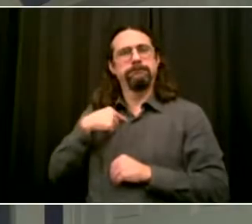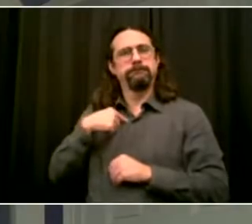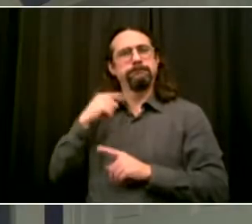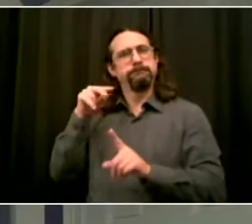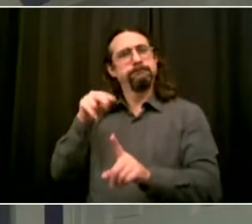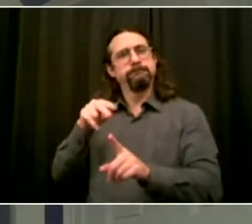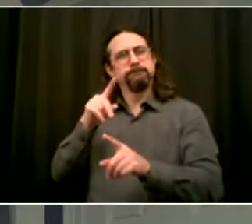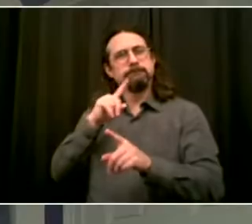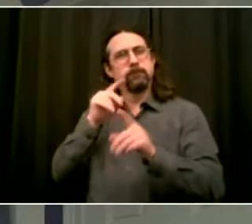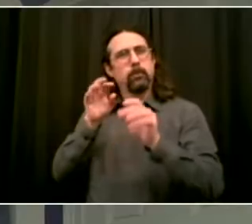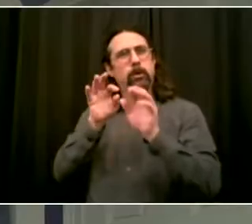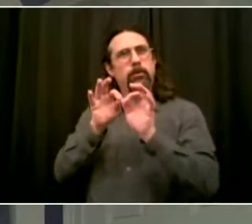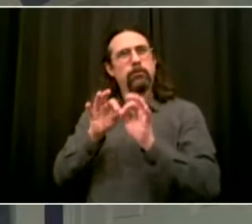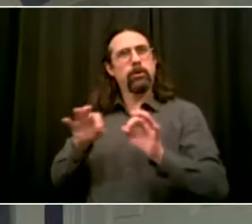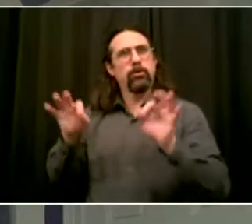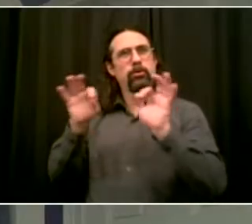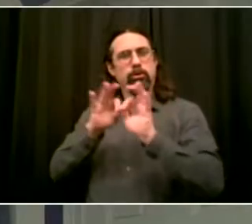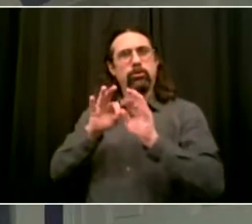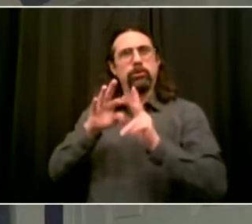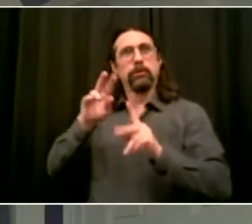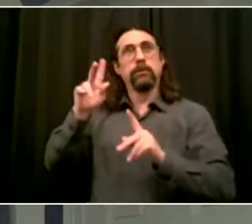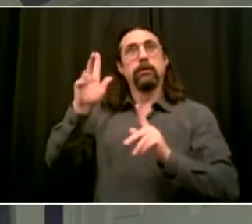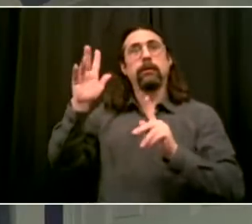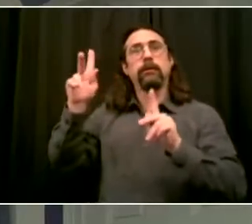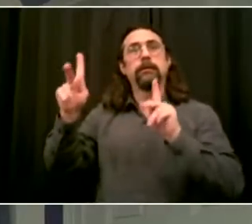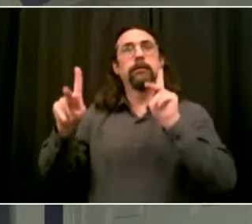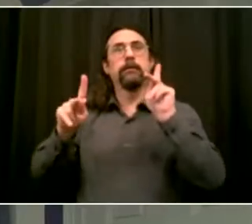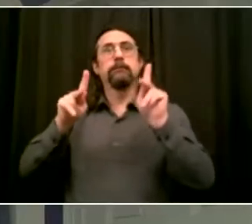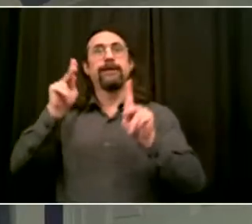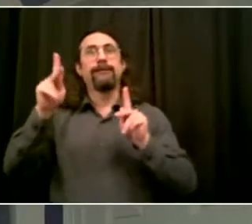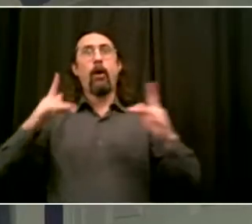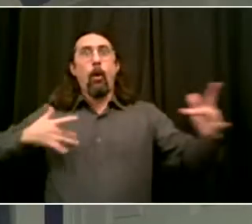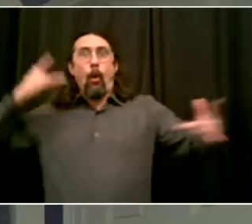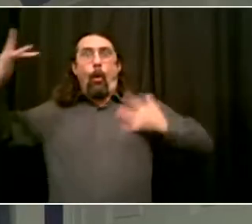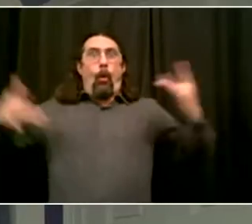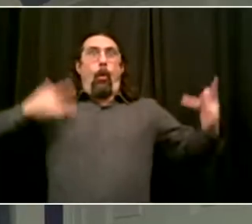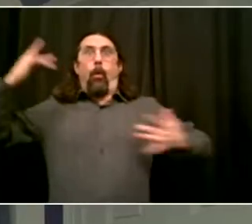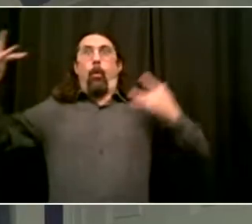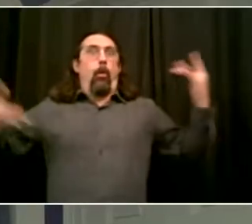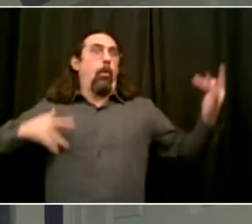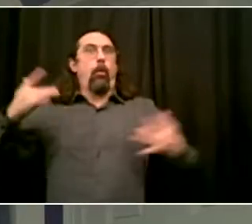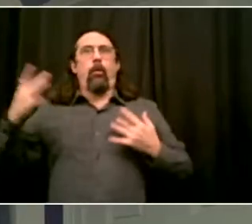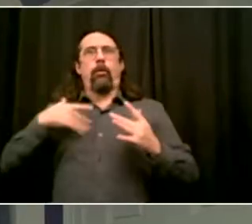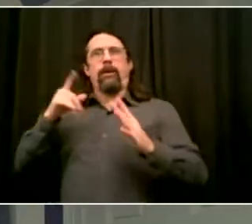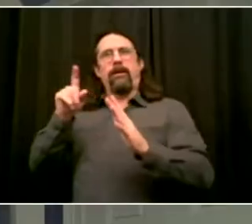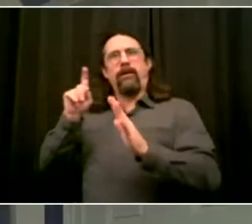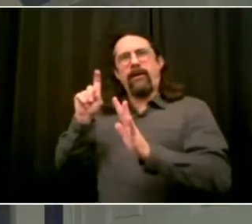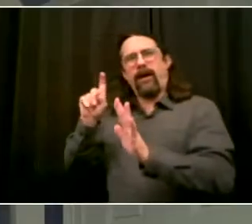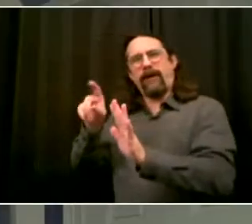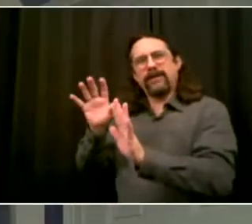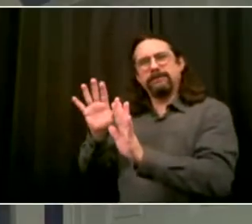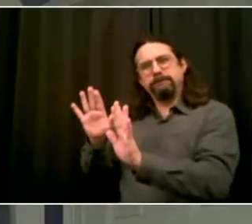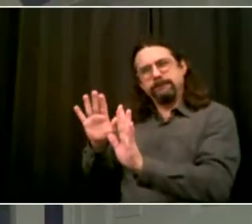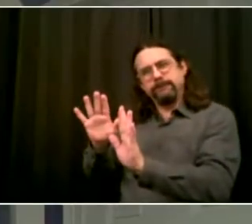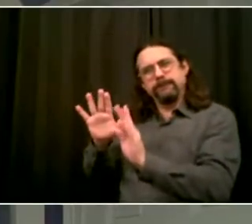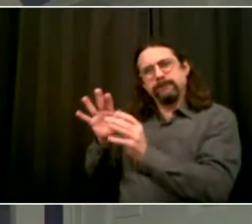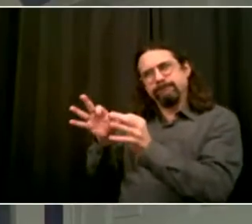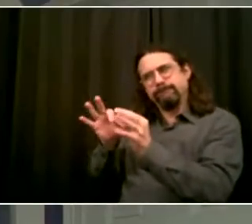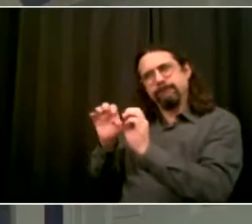COLLECTIVE EXPECTATIONS I THINK THAT'S VERY IMPORTANT